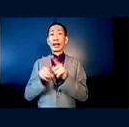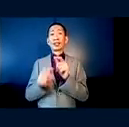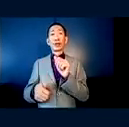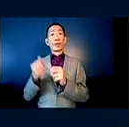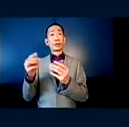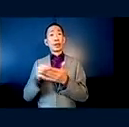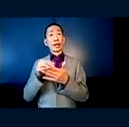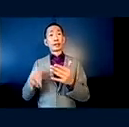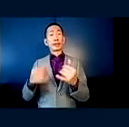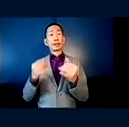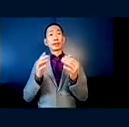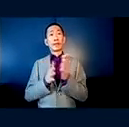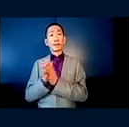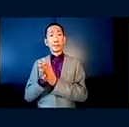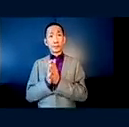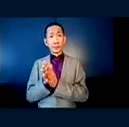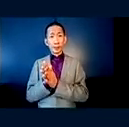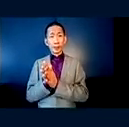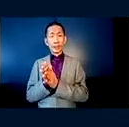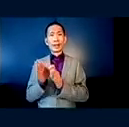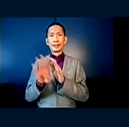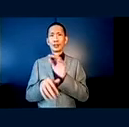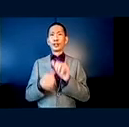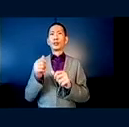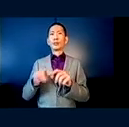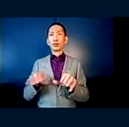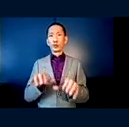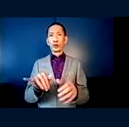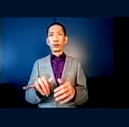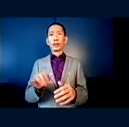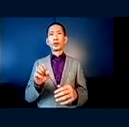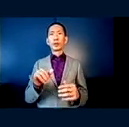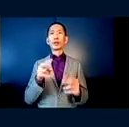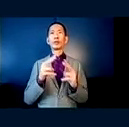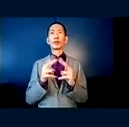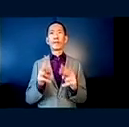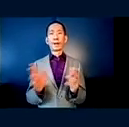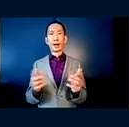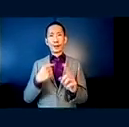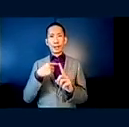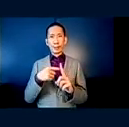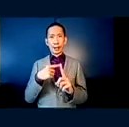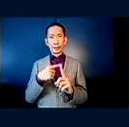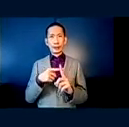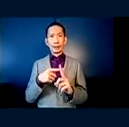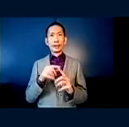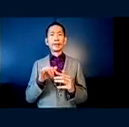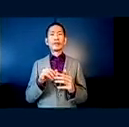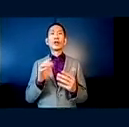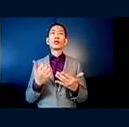AS EFFECTIVE AS THE MOST EXPENSIVE AND OF COURSE IT'S MUCH CHEAPER TO DO. THIS WAS VERY ENCOURAGING THAT